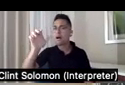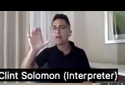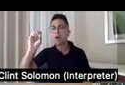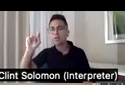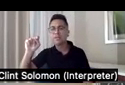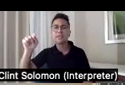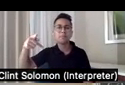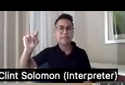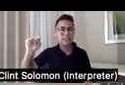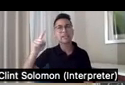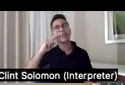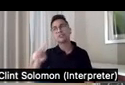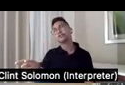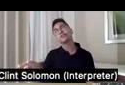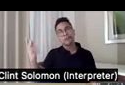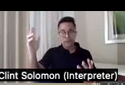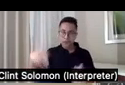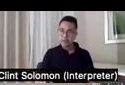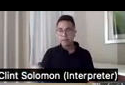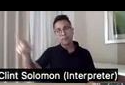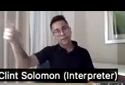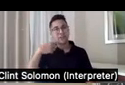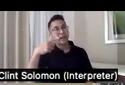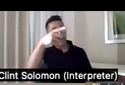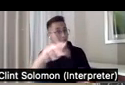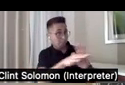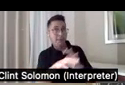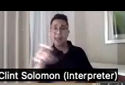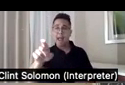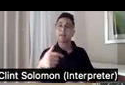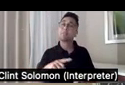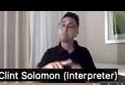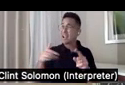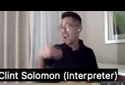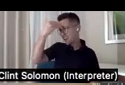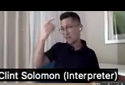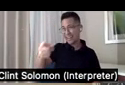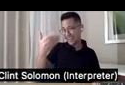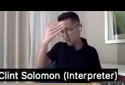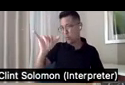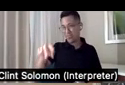said well she said he selected x but i know he doesn't know either one of those line drawings so